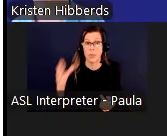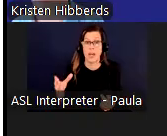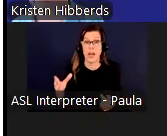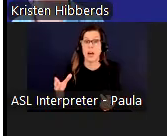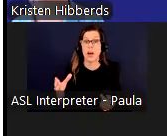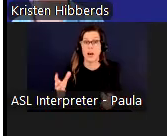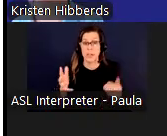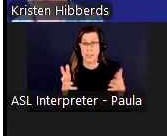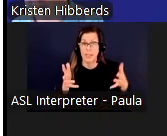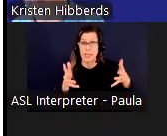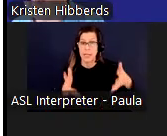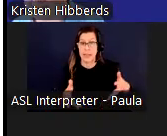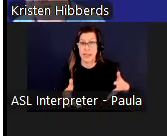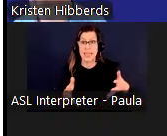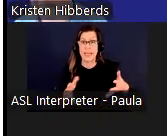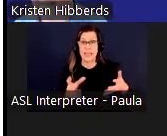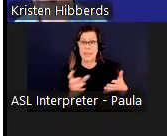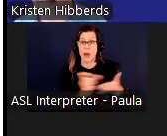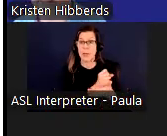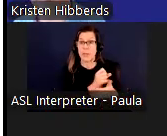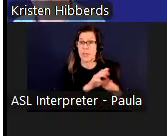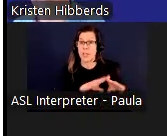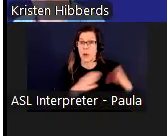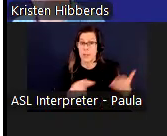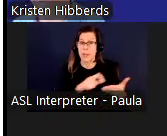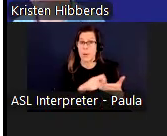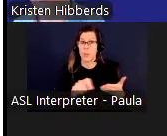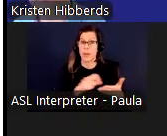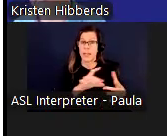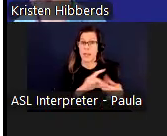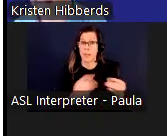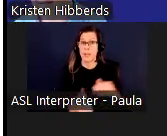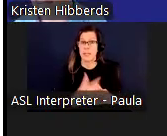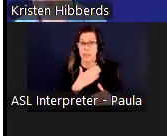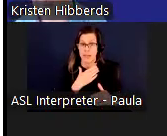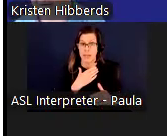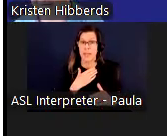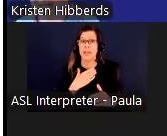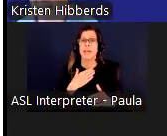written comments to be submitted to me through close of business on February 10th.